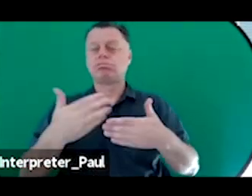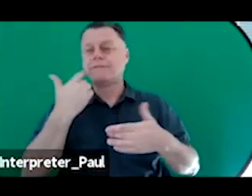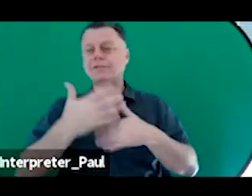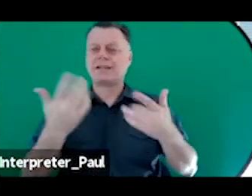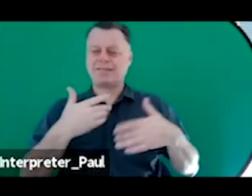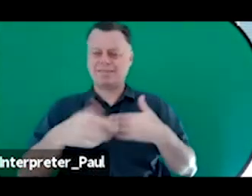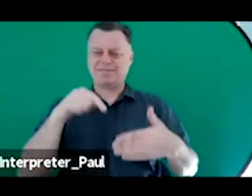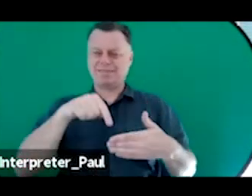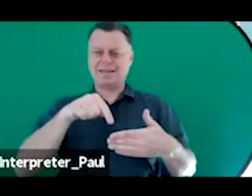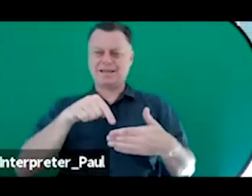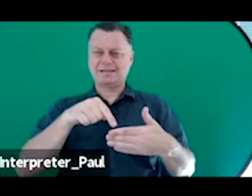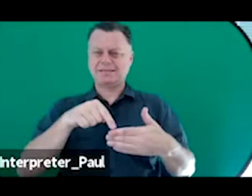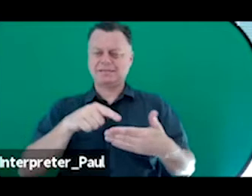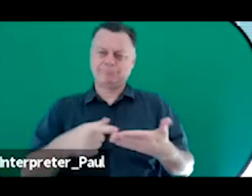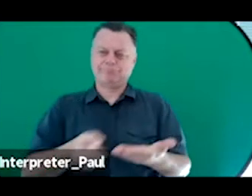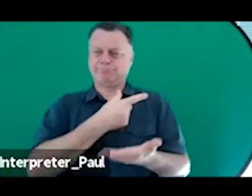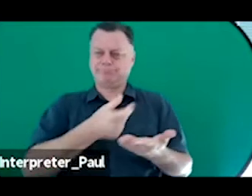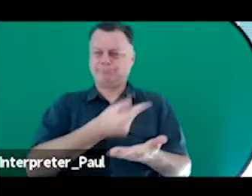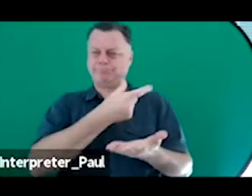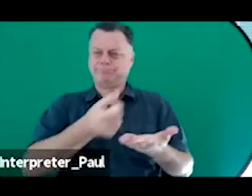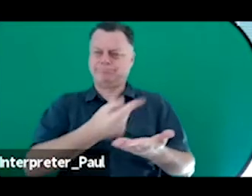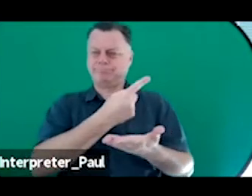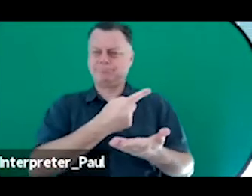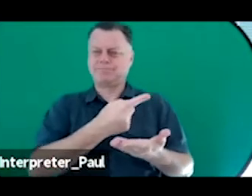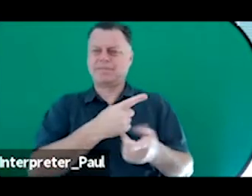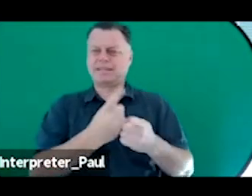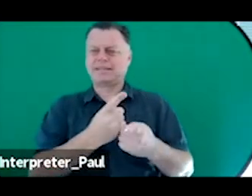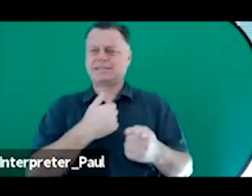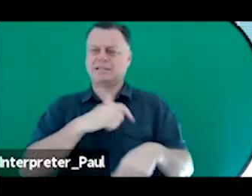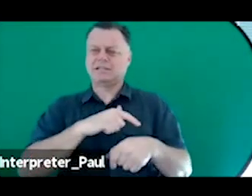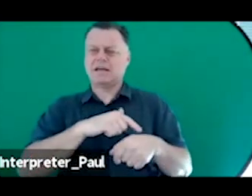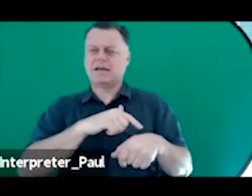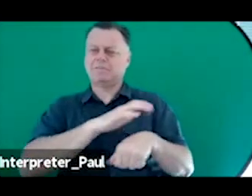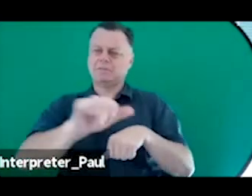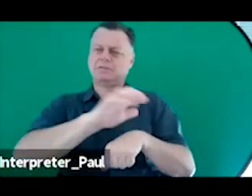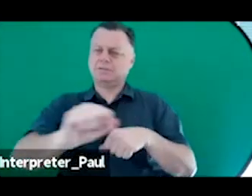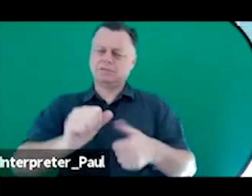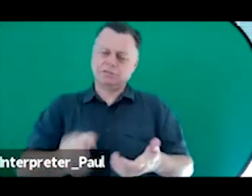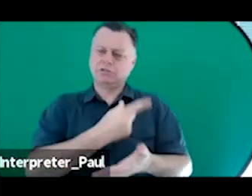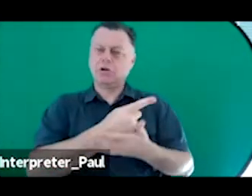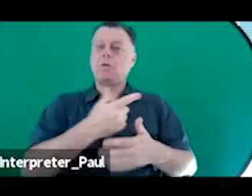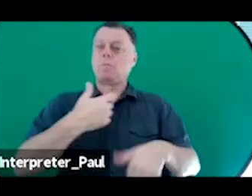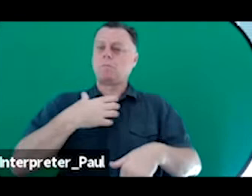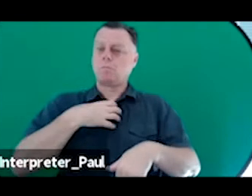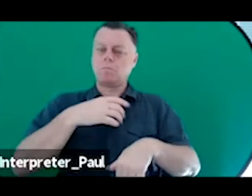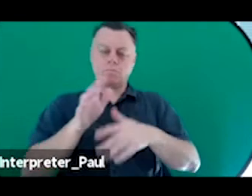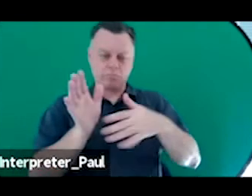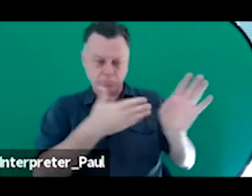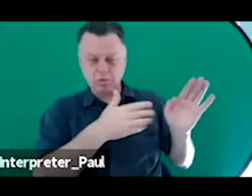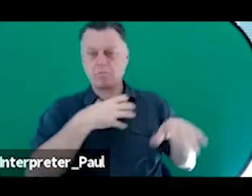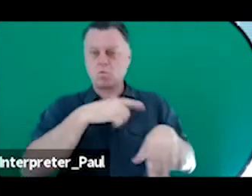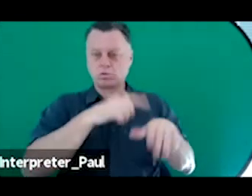and actually get rid of those kinds of demands so that we can spend our time really focusing on the